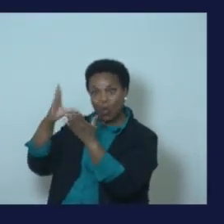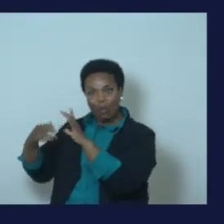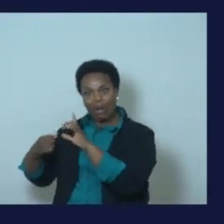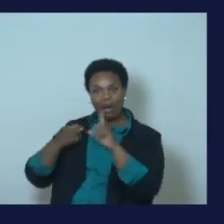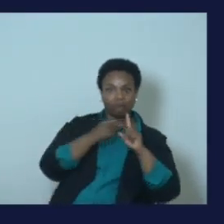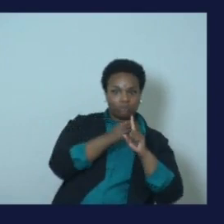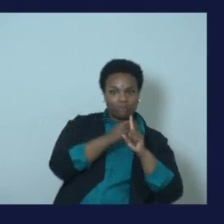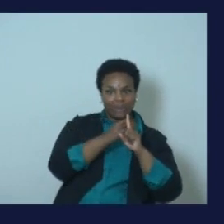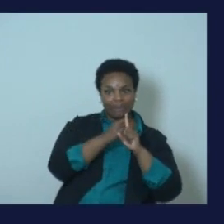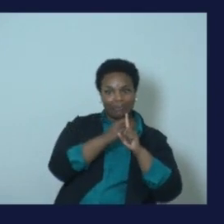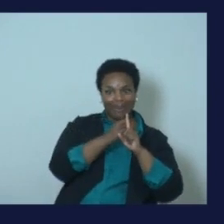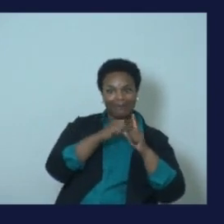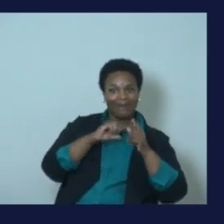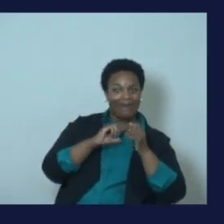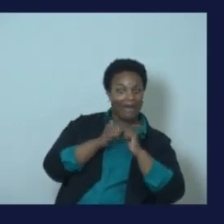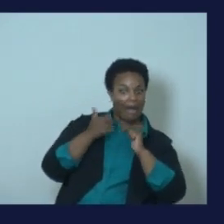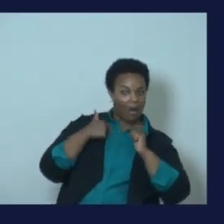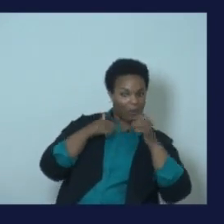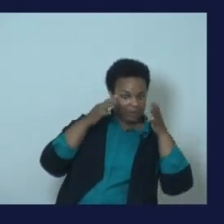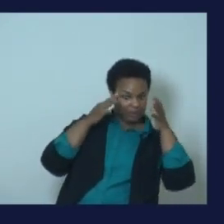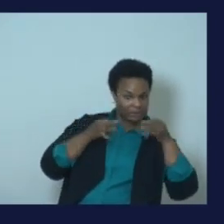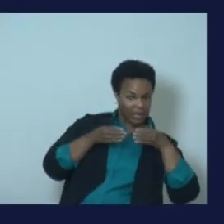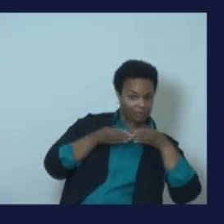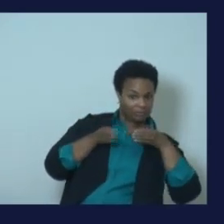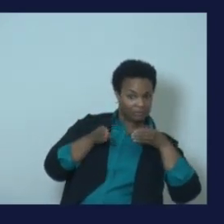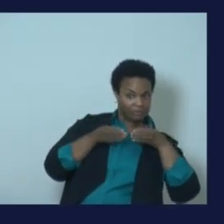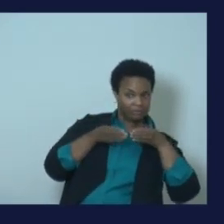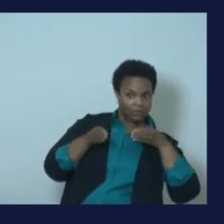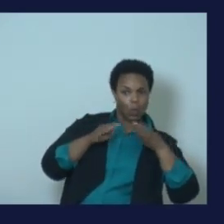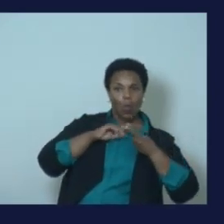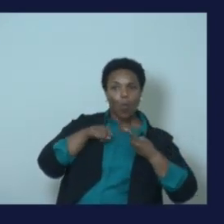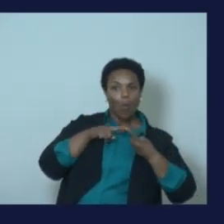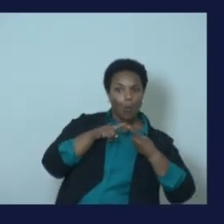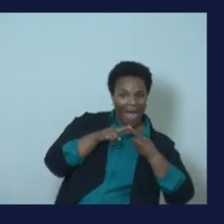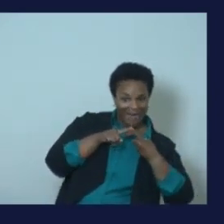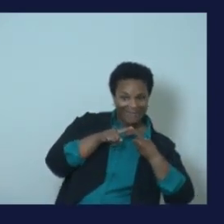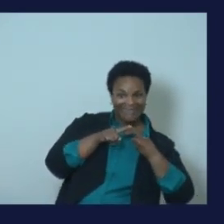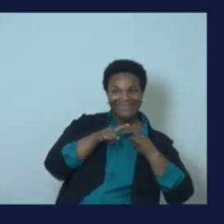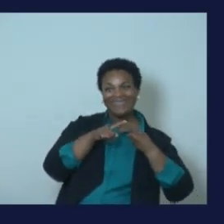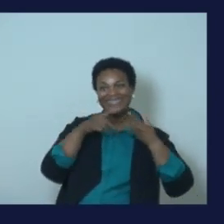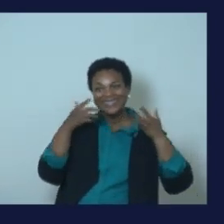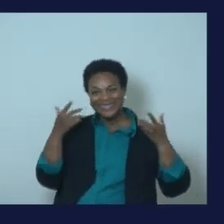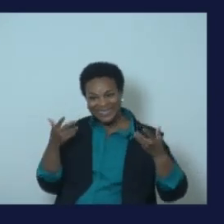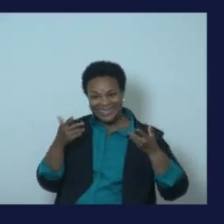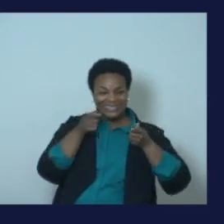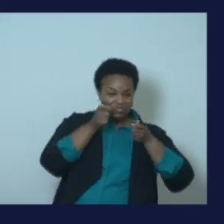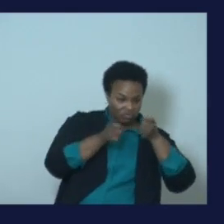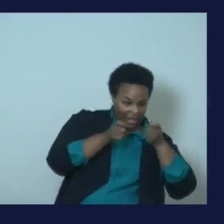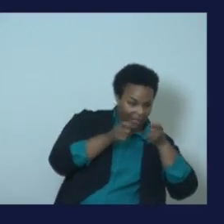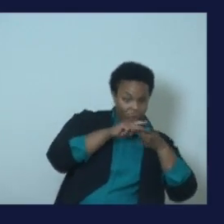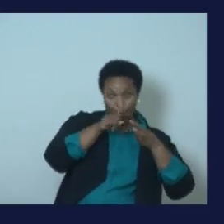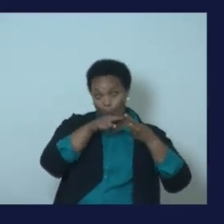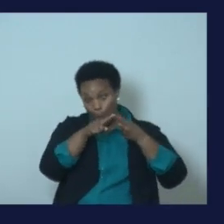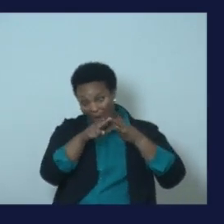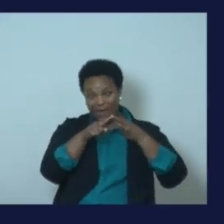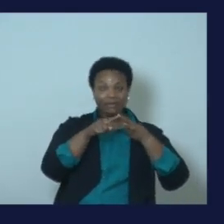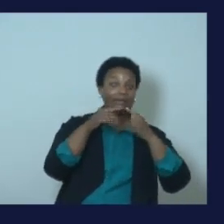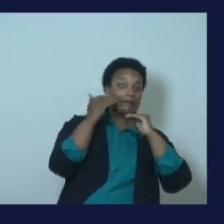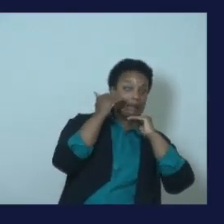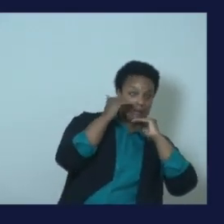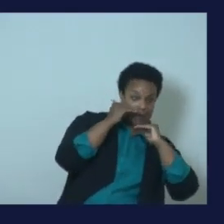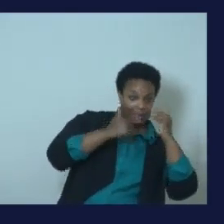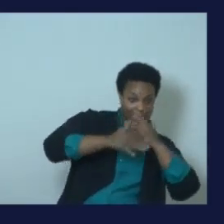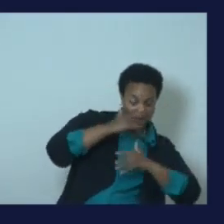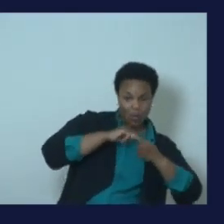ALL OF THAT HAS AN IMPACT ON WHERE YOU MIGHT BE AND THE DECISIONS THAT YOU MAKE HOW EARLY YOU MADE DECISIONS TO CLOSE DOWN.